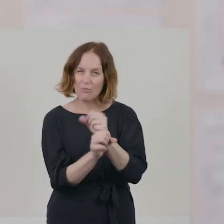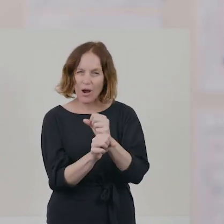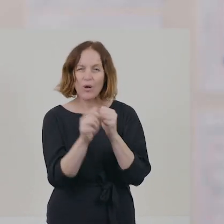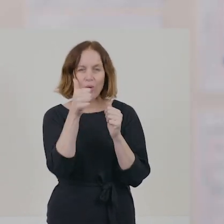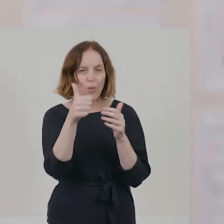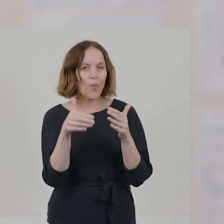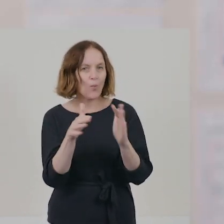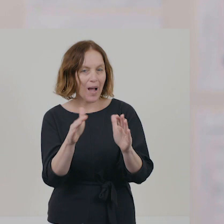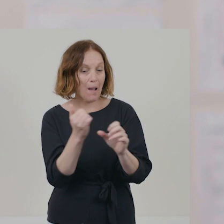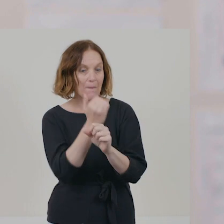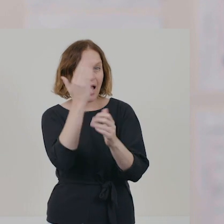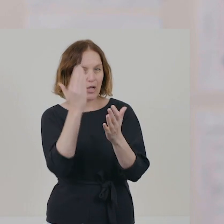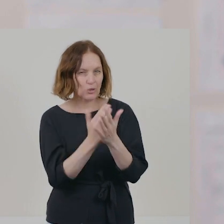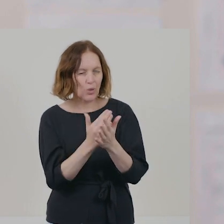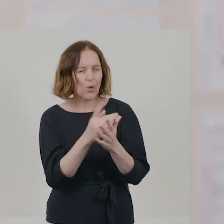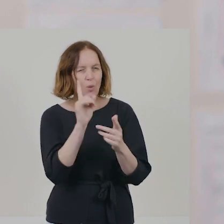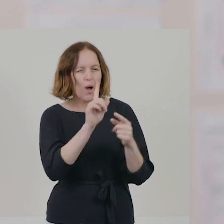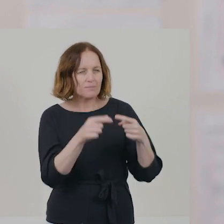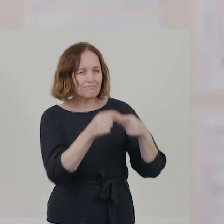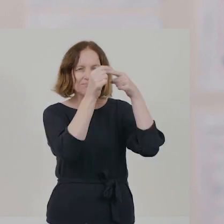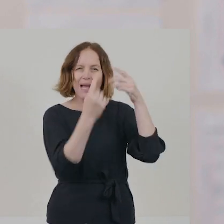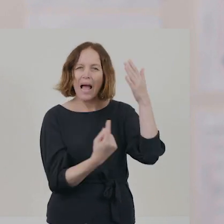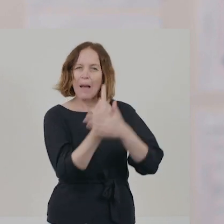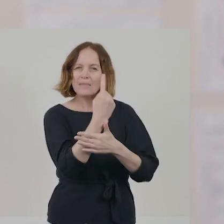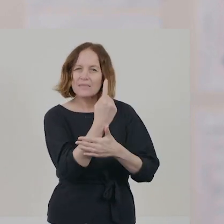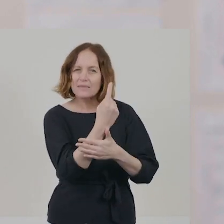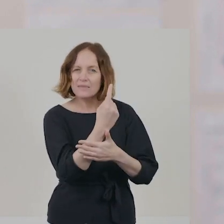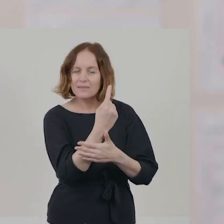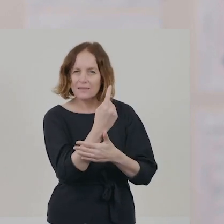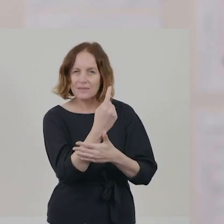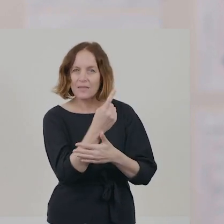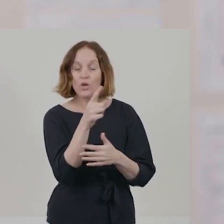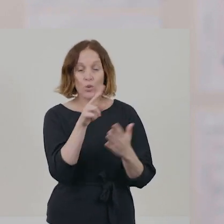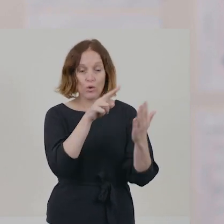Summarising is a great way to make sure that you know the main idea of a text.